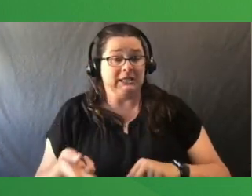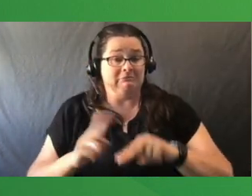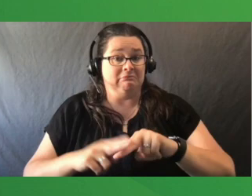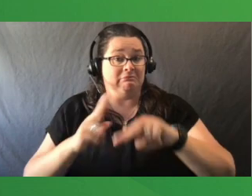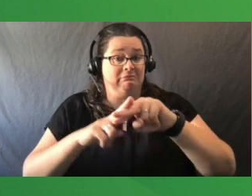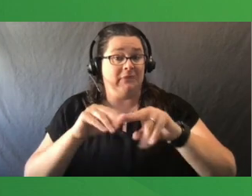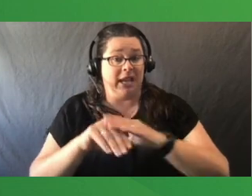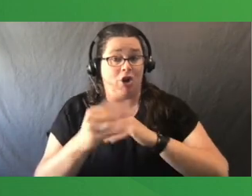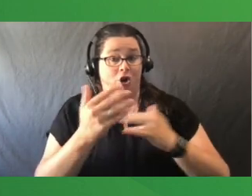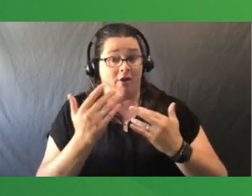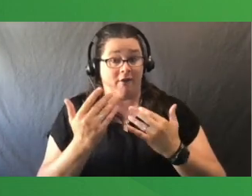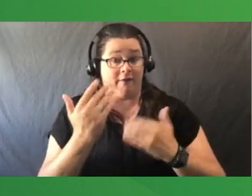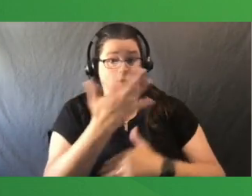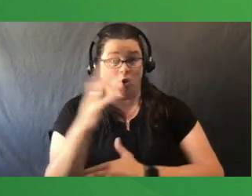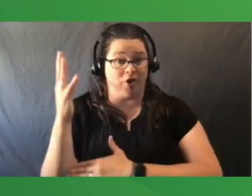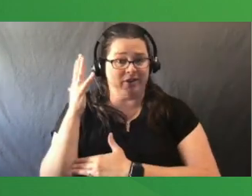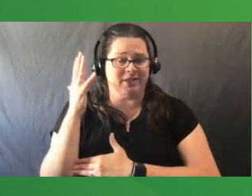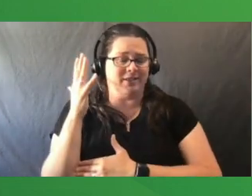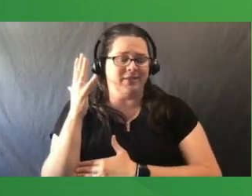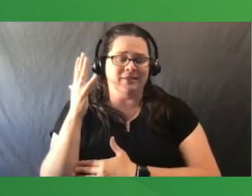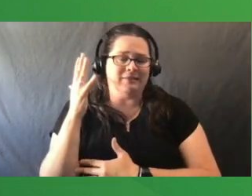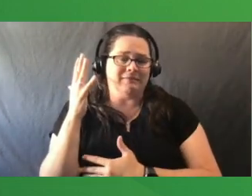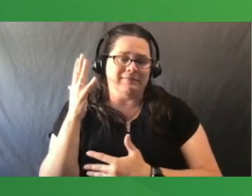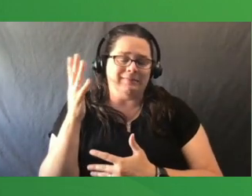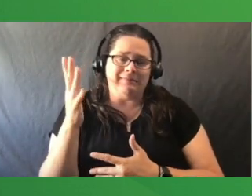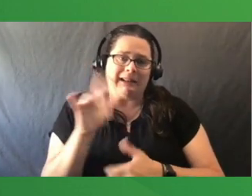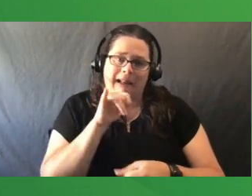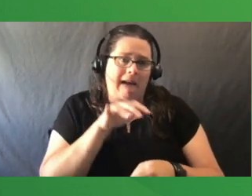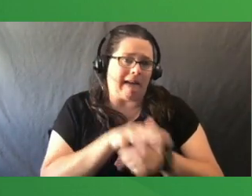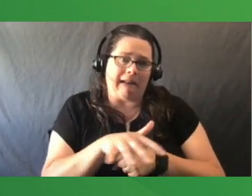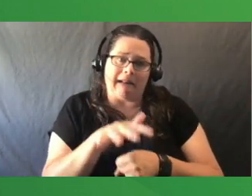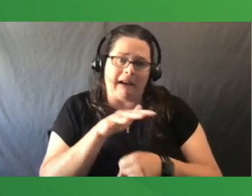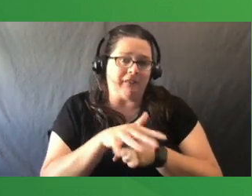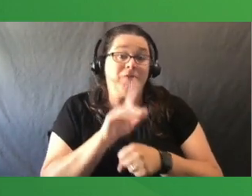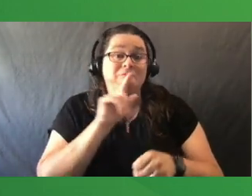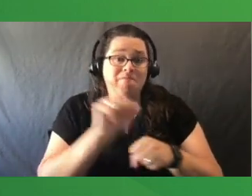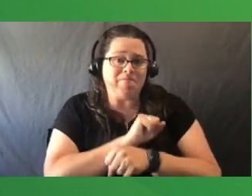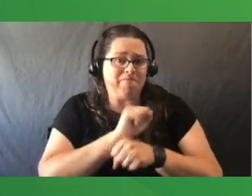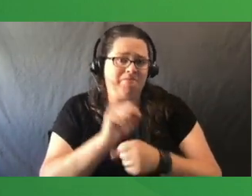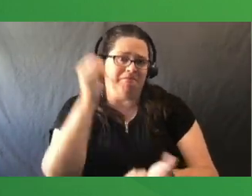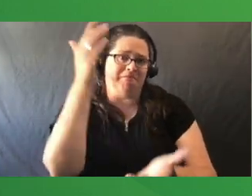there are nowhere near enough to bring an end to the wildfire crisis.